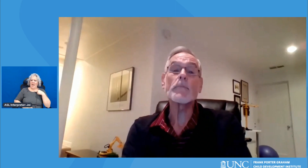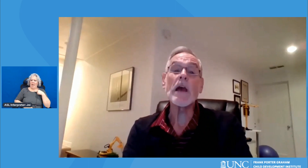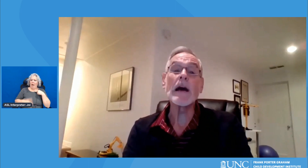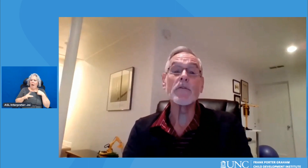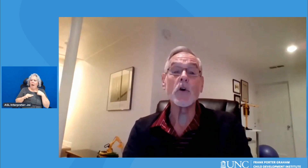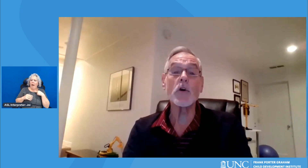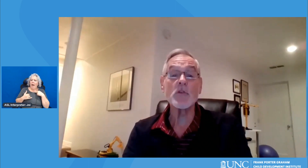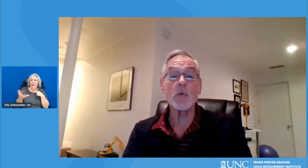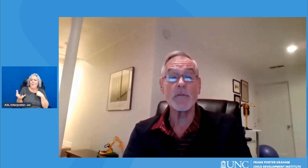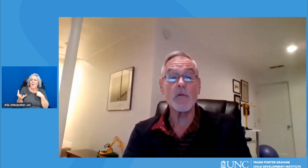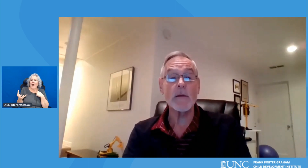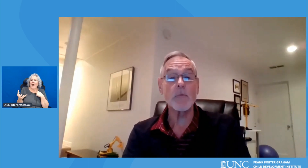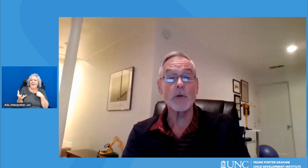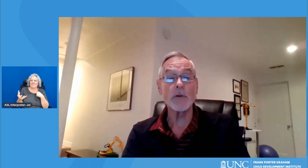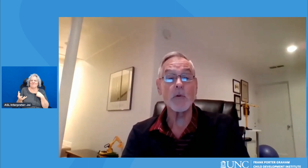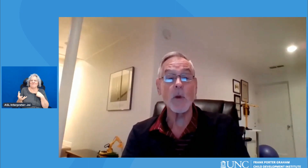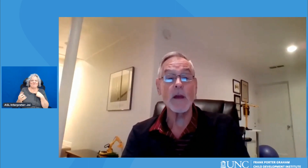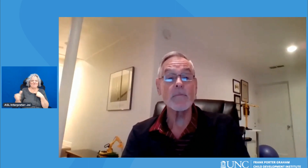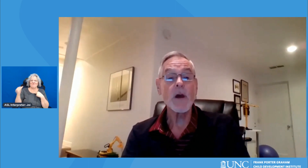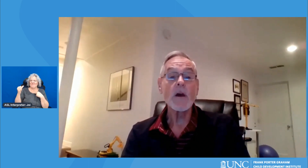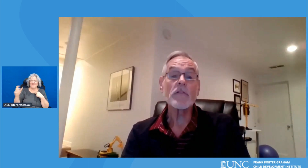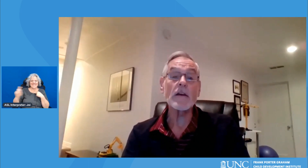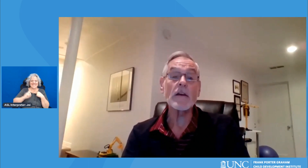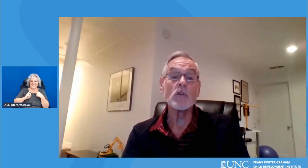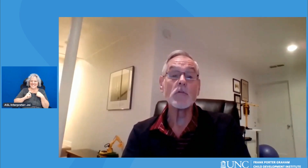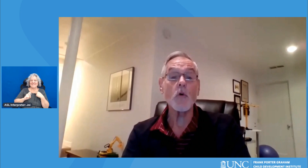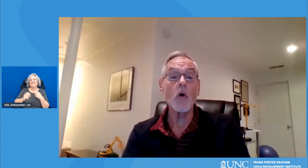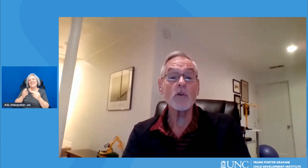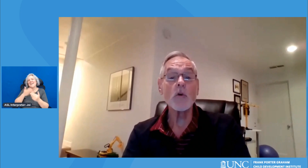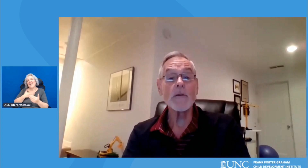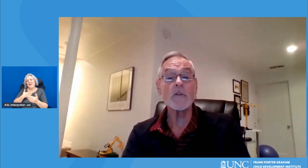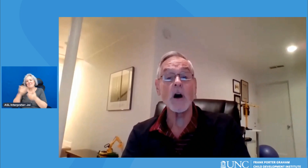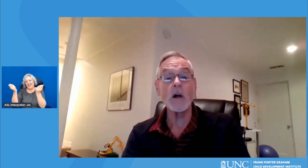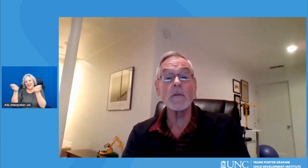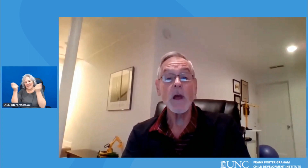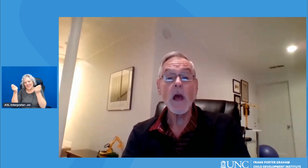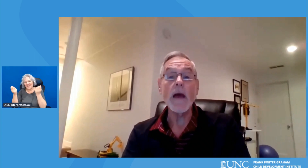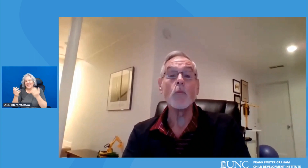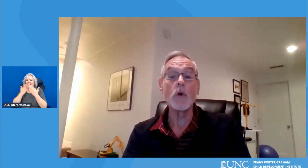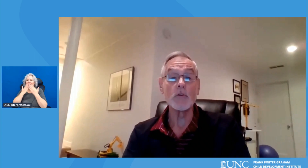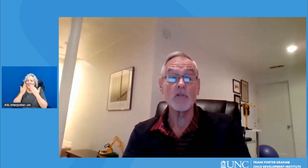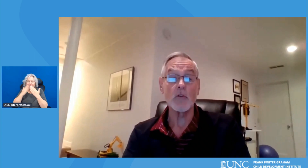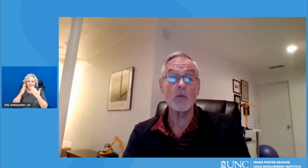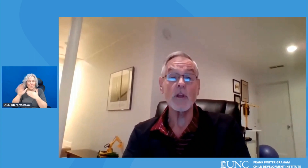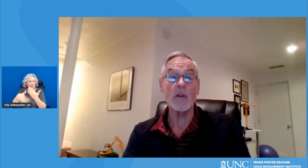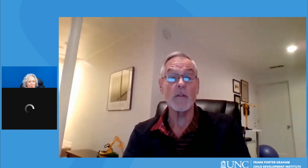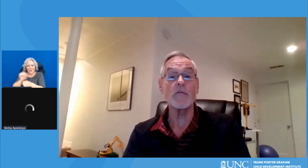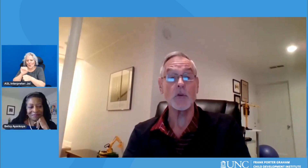Happy anniversary, Frank Porter Graham. Thank you for all you have done and will do in the future.